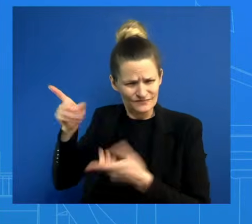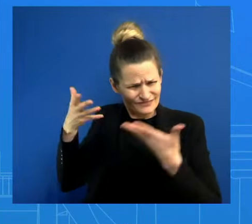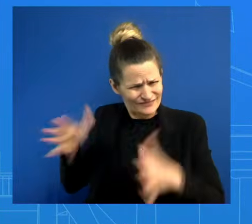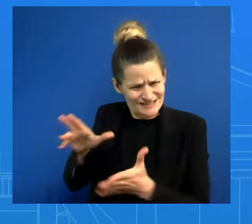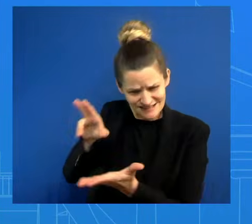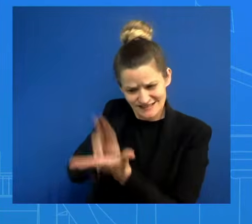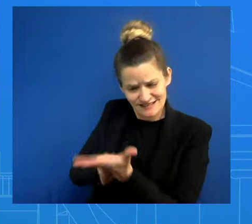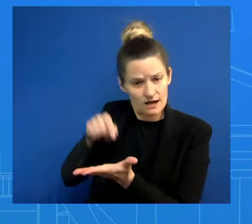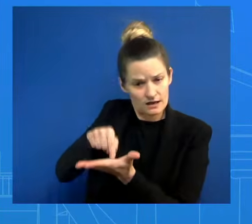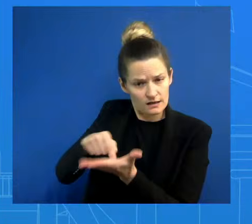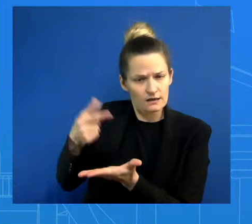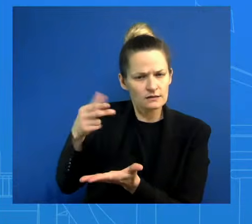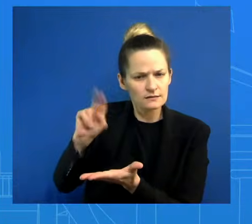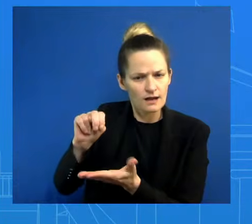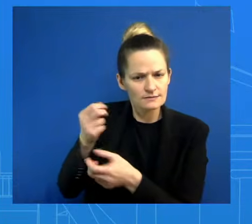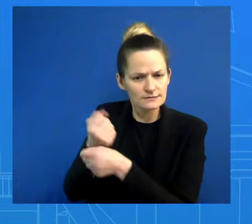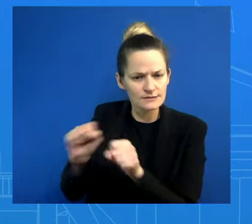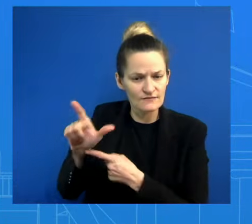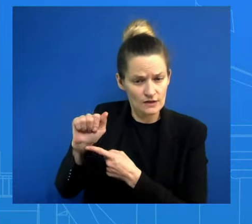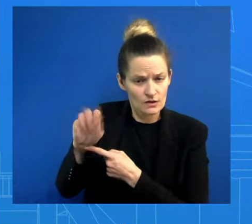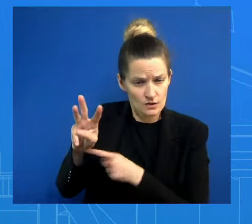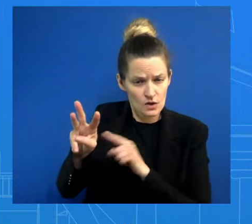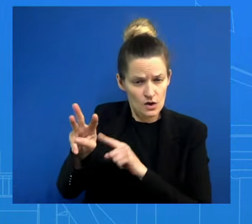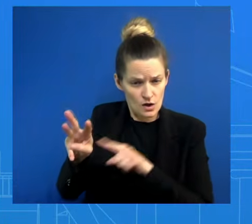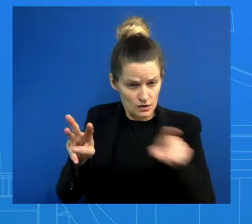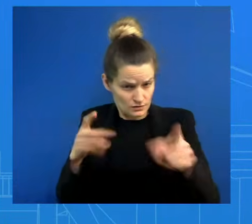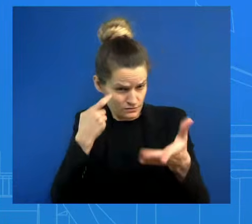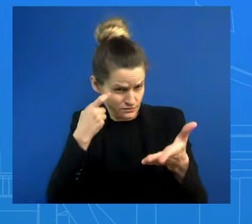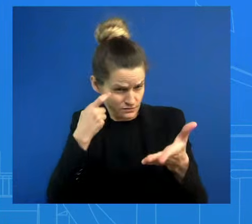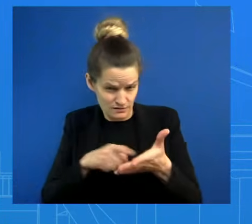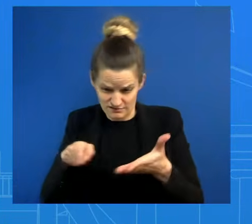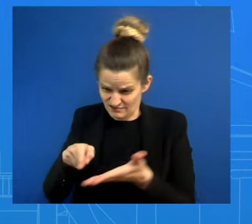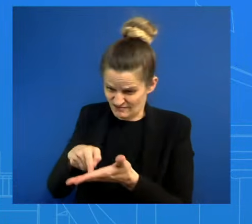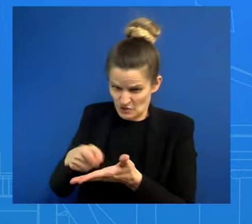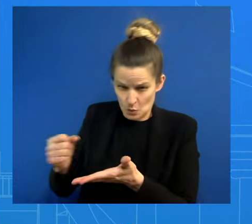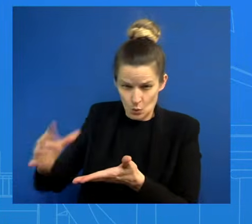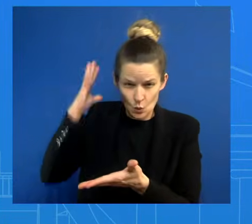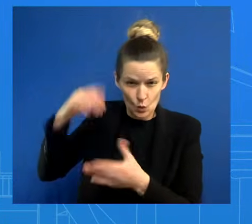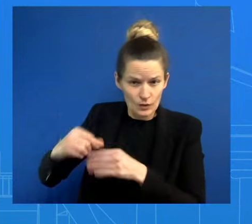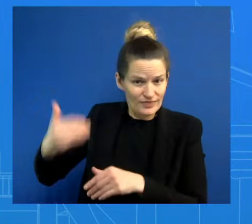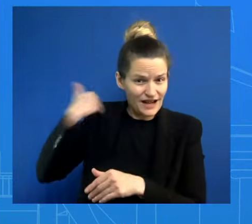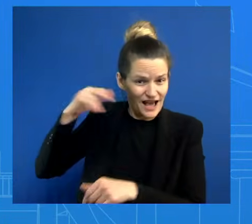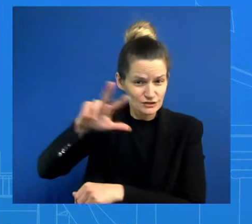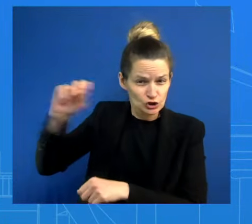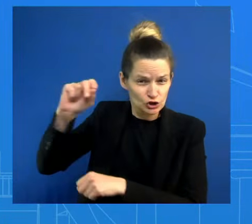But he feels that is not enough and we need to do more. And so he continues to call for the assault weapons ban.